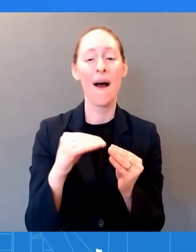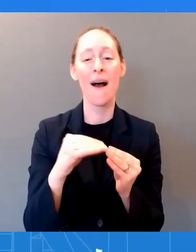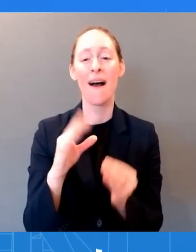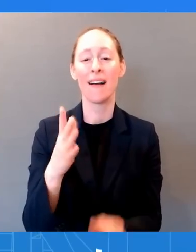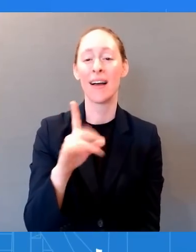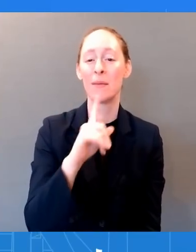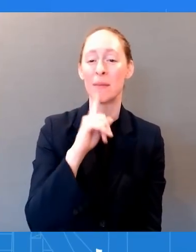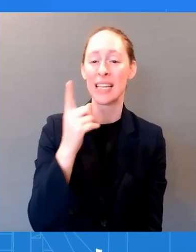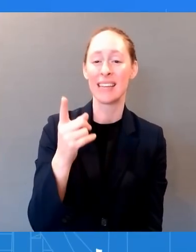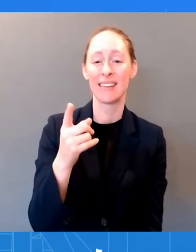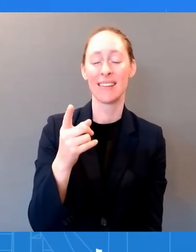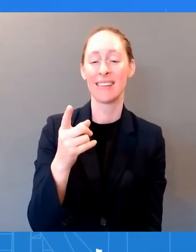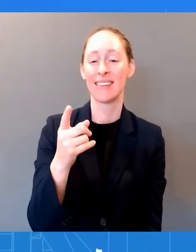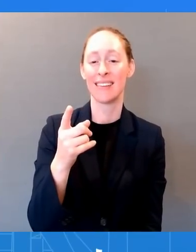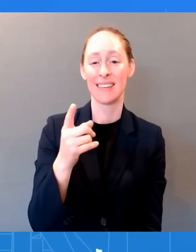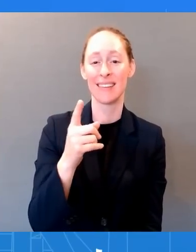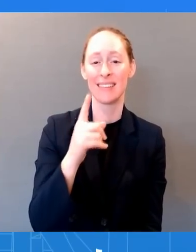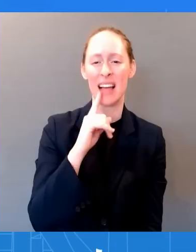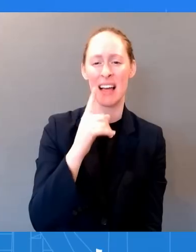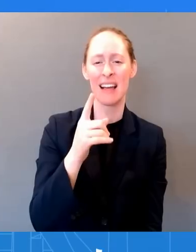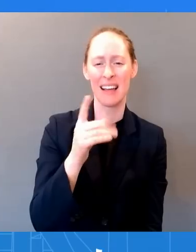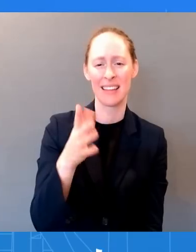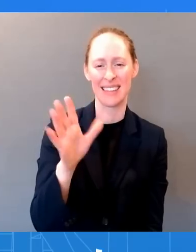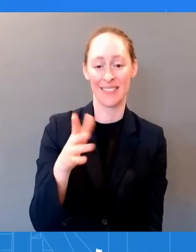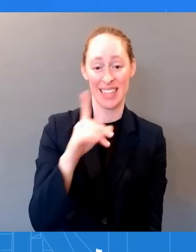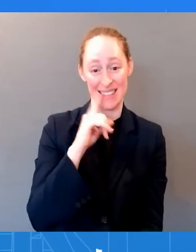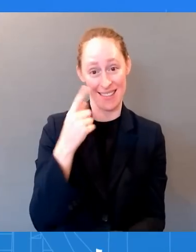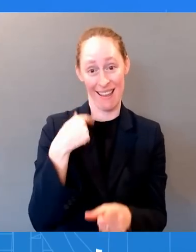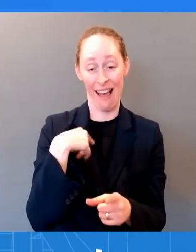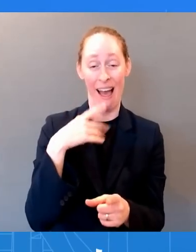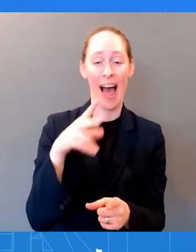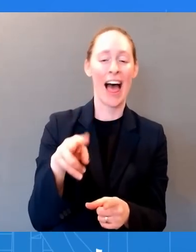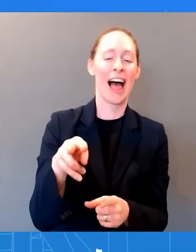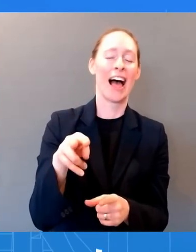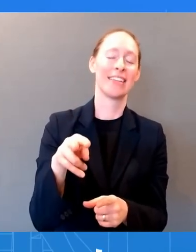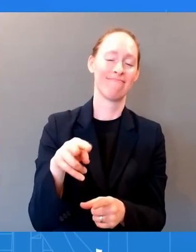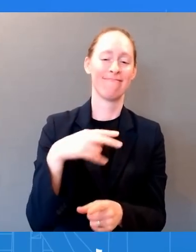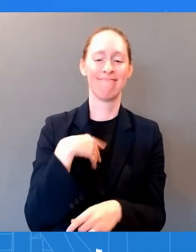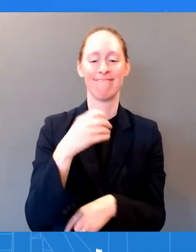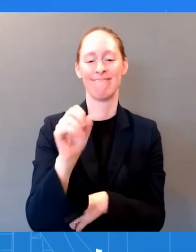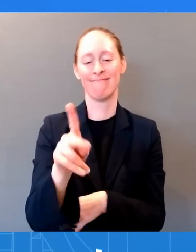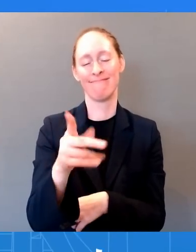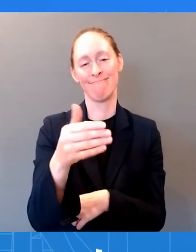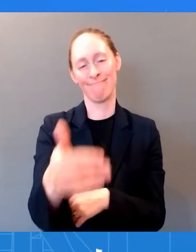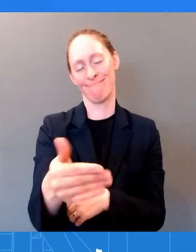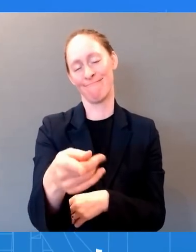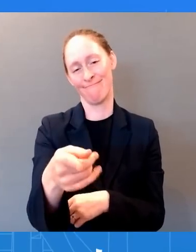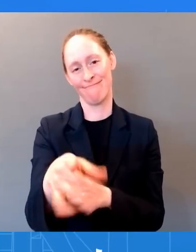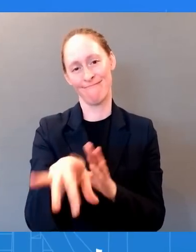The Press: I'll make it worth it. Ms. Jean-Pierre: I'm sure. I'm sure you will. The Press: Different topic. Ms. Jean-Pierre: Okay. The Press: How come migrants are allowed to come